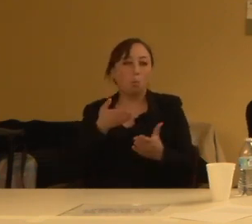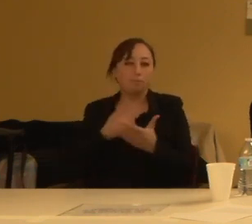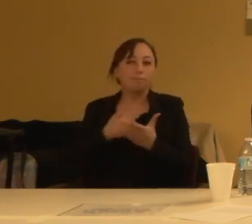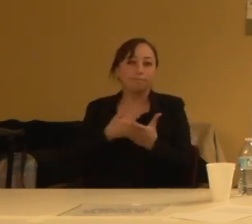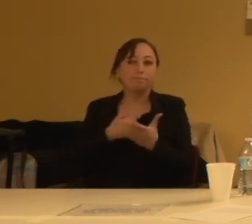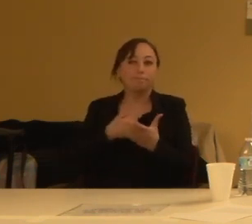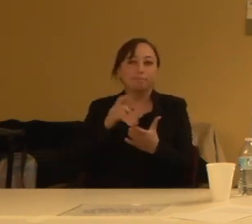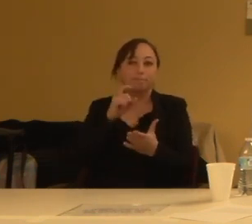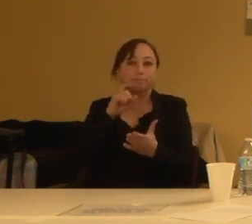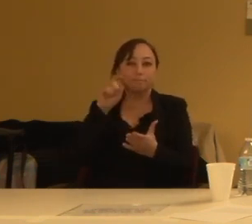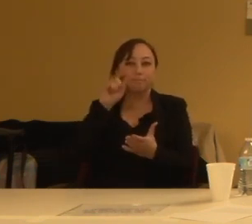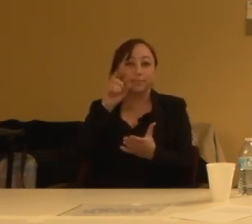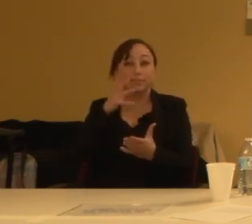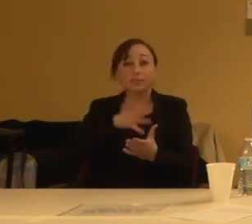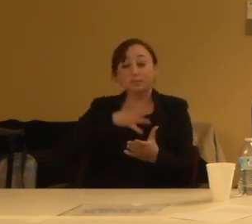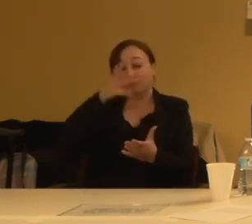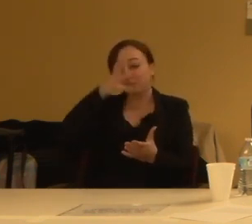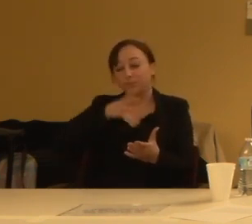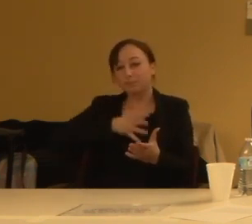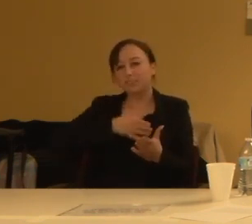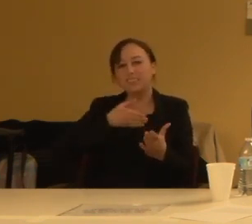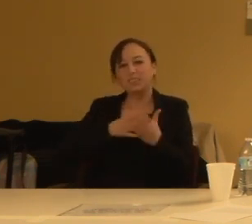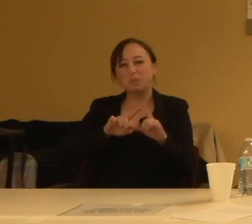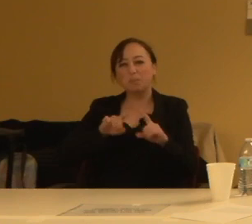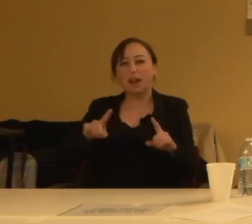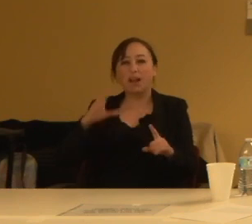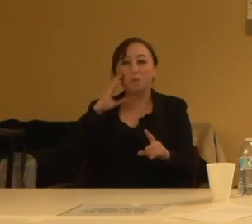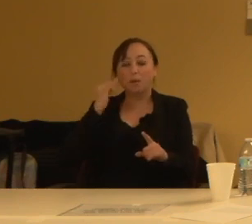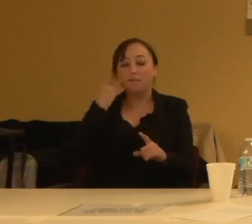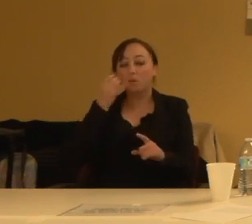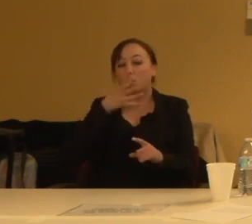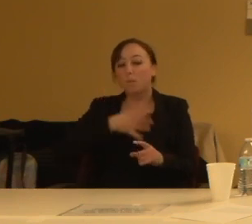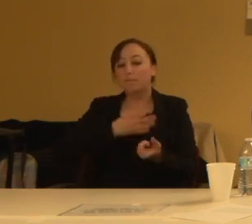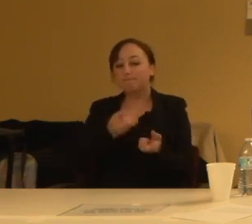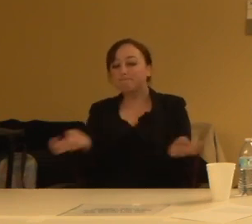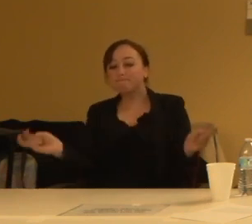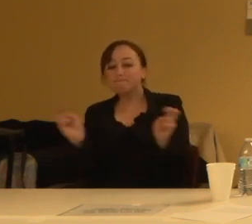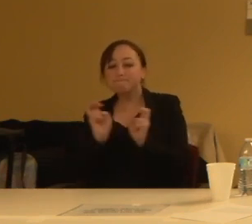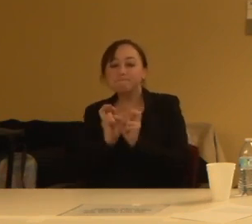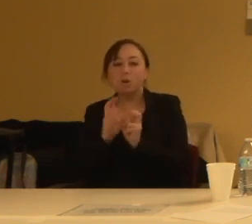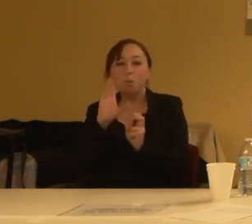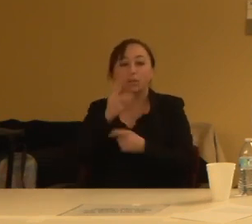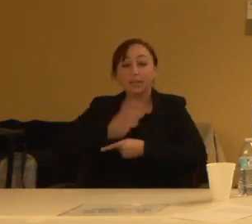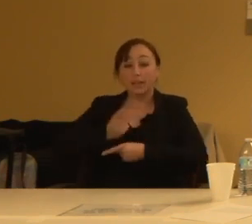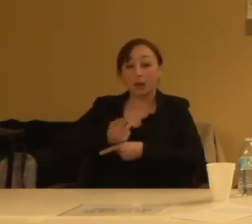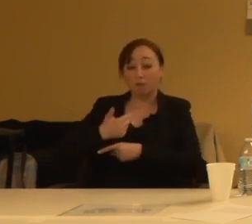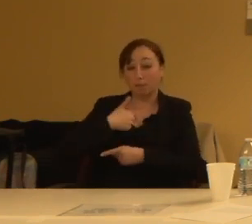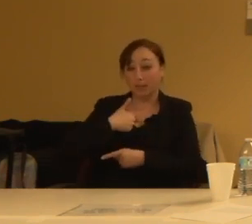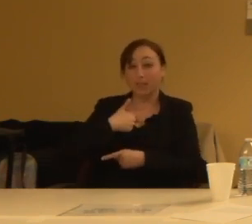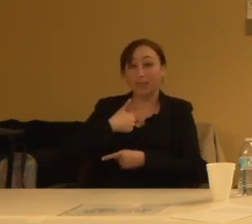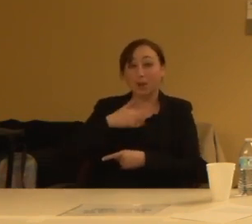I know I'm gonna be well taken care of, and I know my play is gonna be well taken care of." And I was like, okay, there's so many gender assumptions right here,